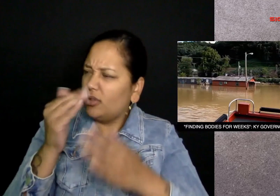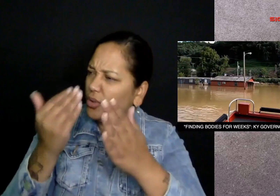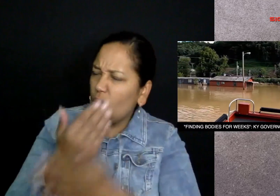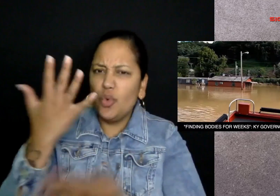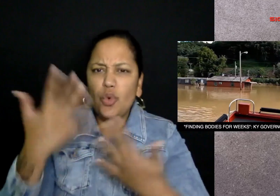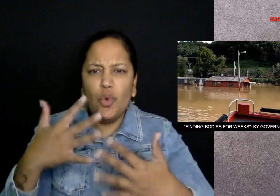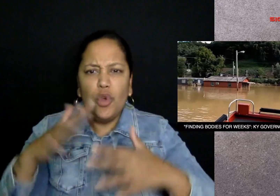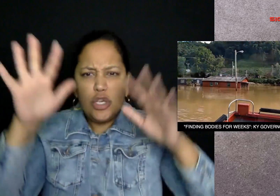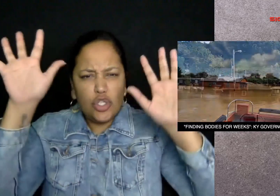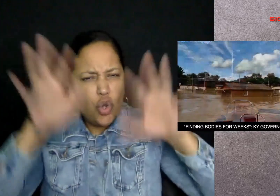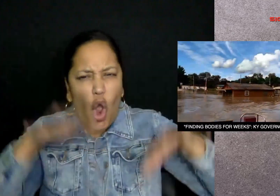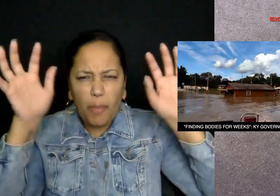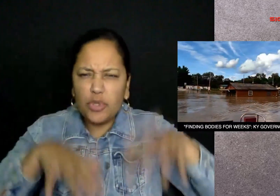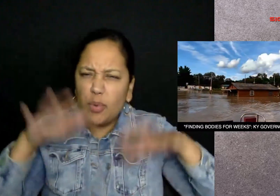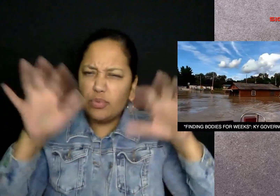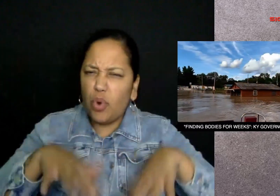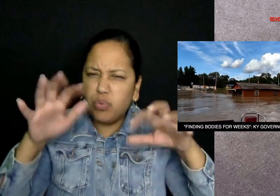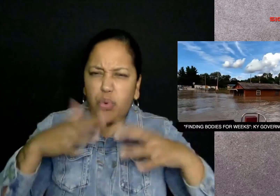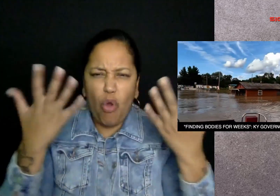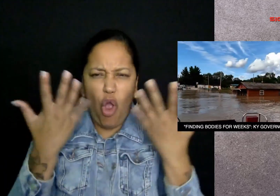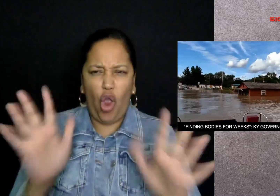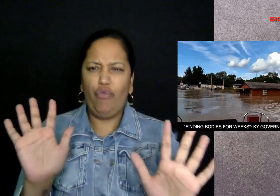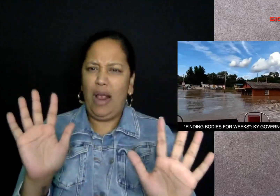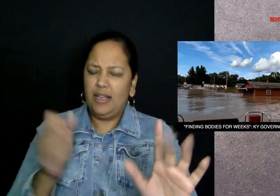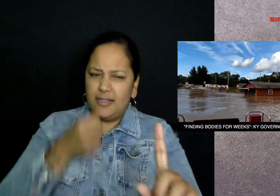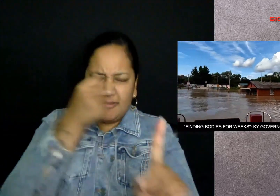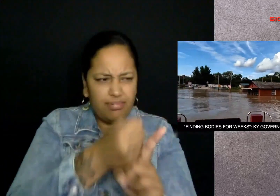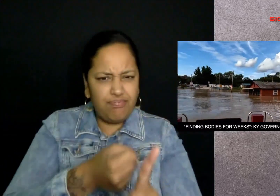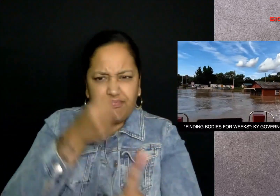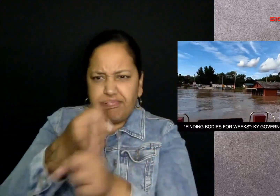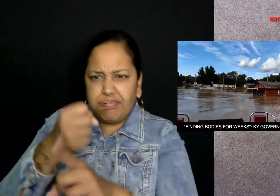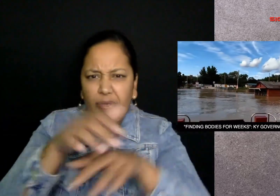and now a new round of storms are threatening to strike already hard-hit areas